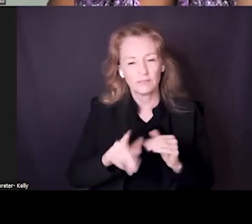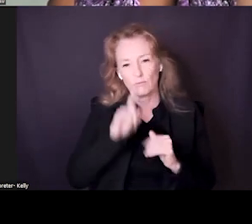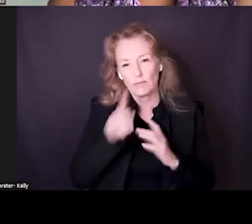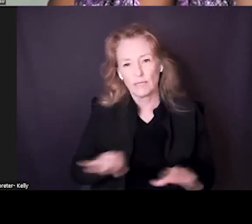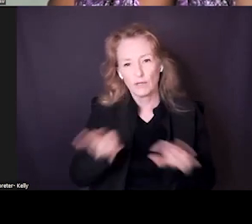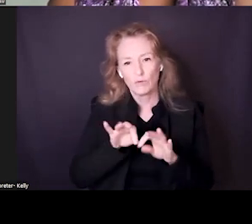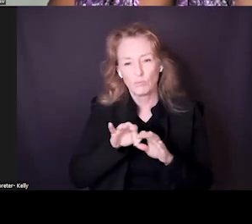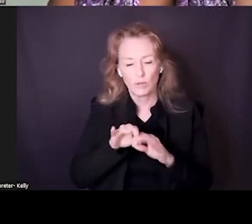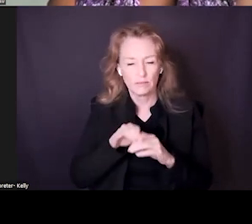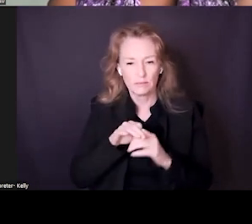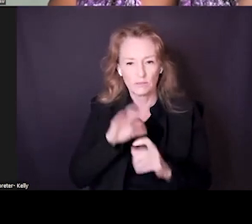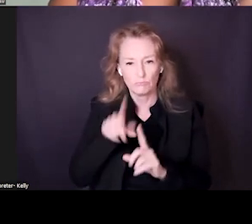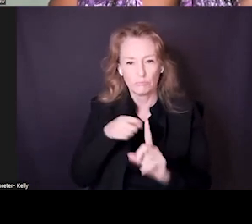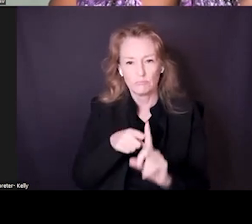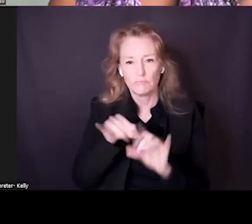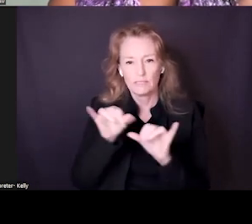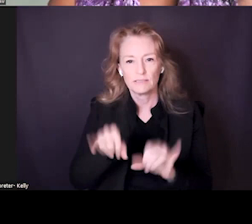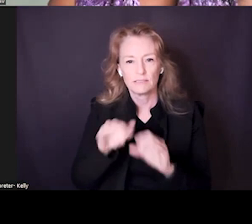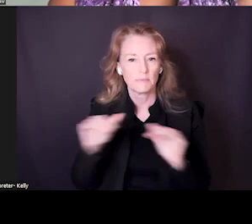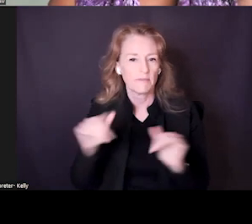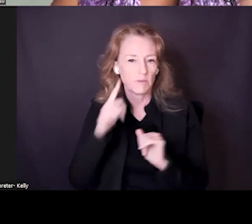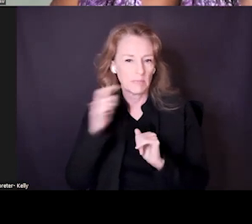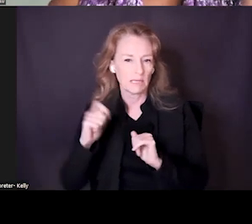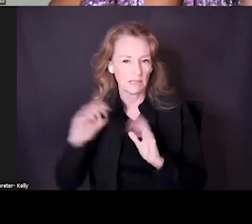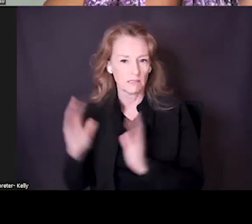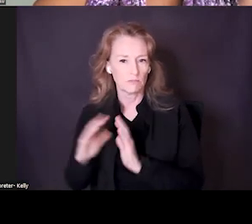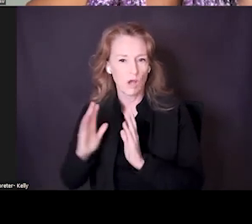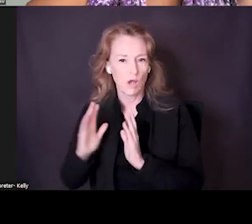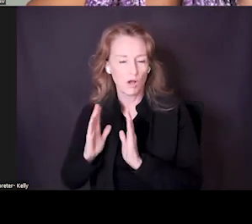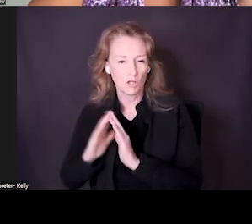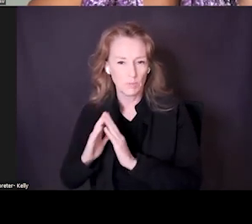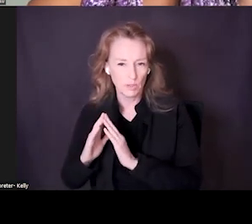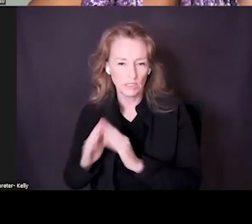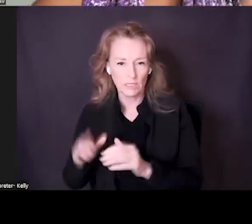LEVEL BECAUSE WHEN IT IS A SMALL COMMUNITY, IT IS IMPORTANT TO BE PERSON TO PERSON DRIVEN.